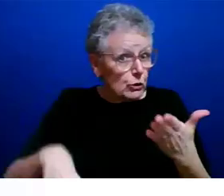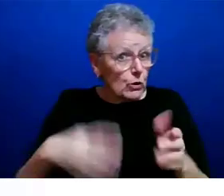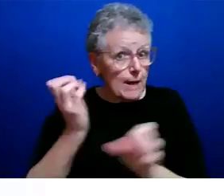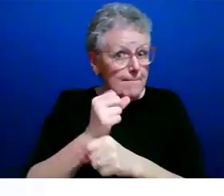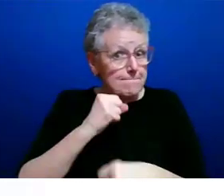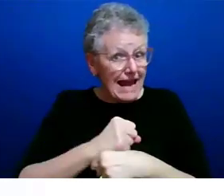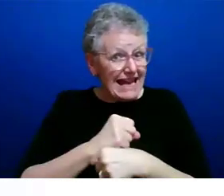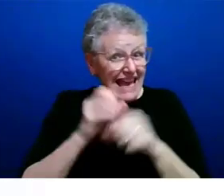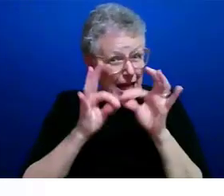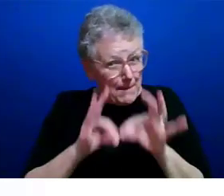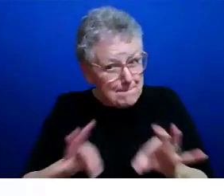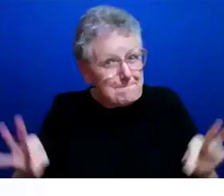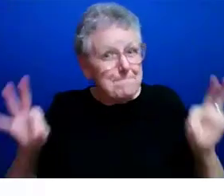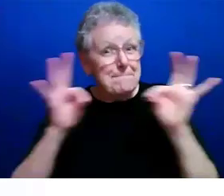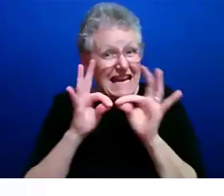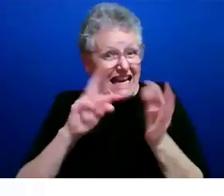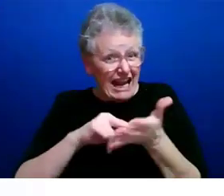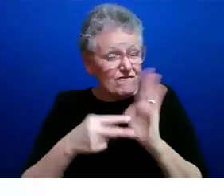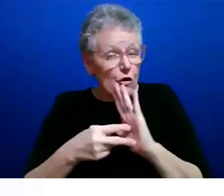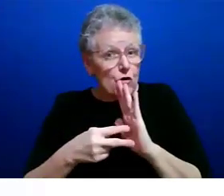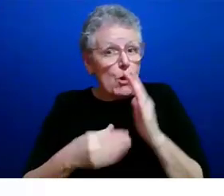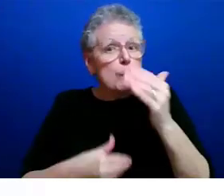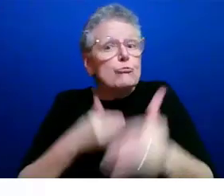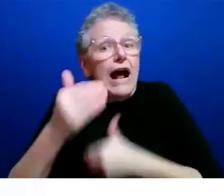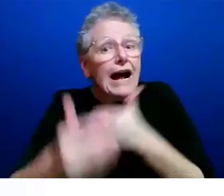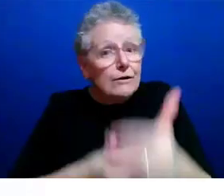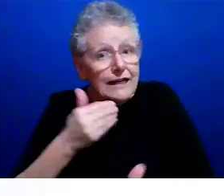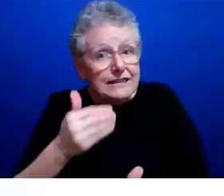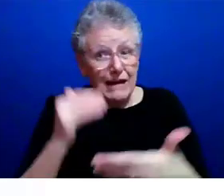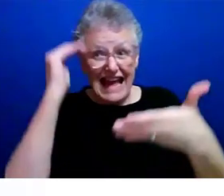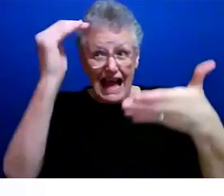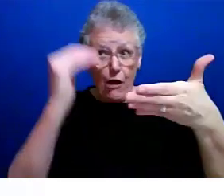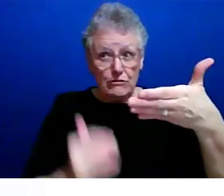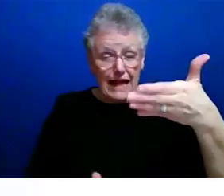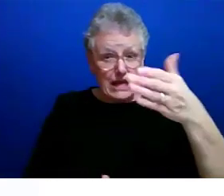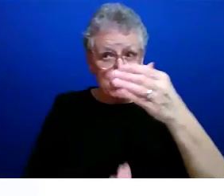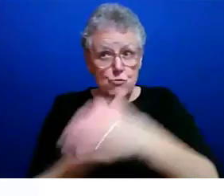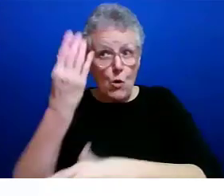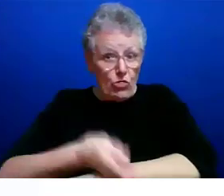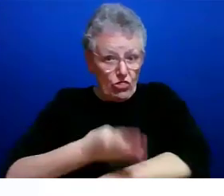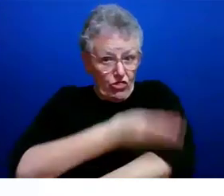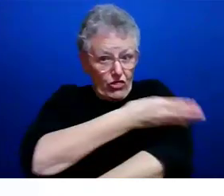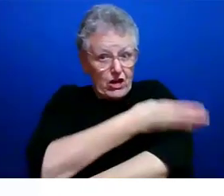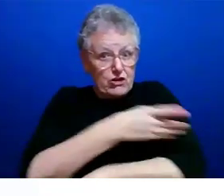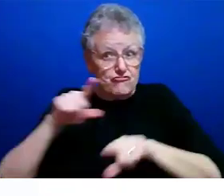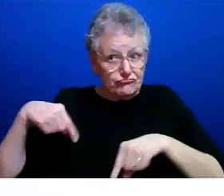by outlining growth over time.